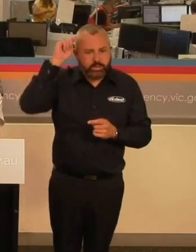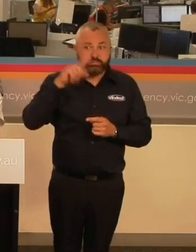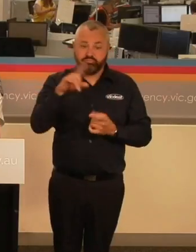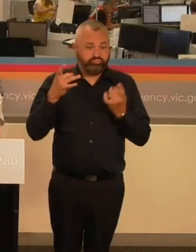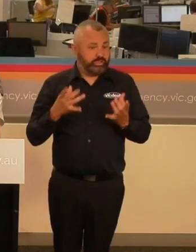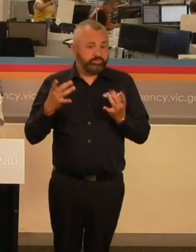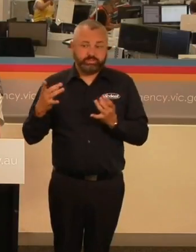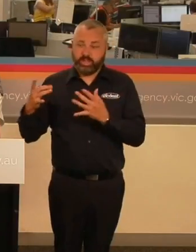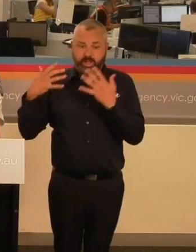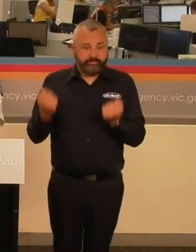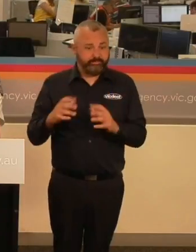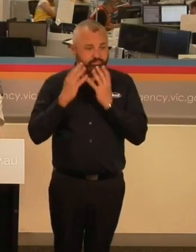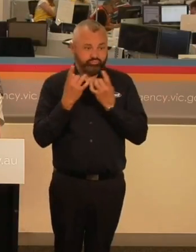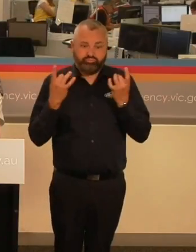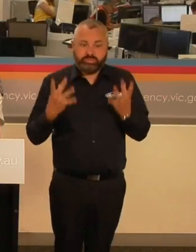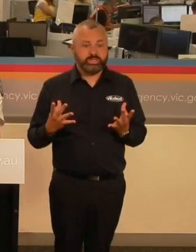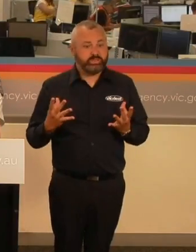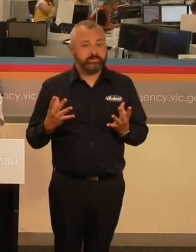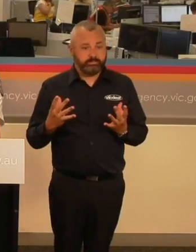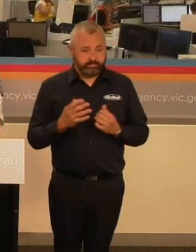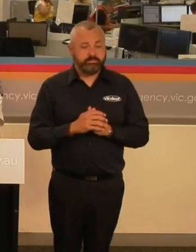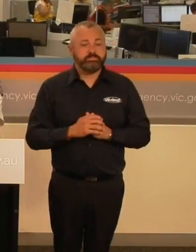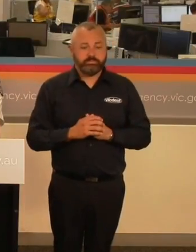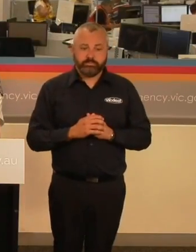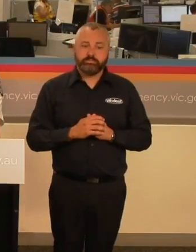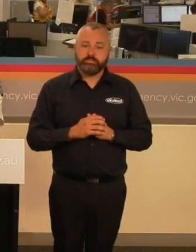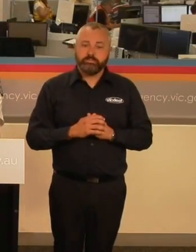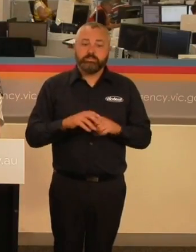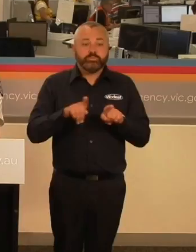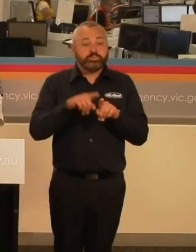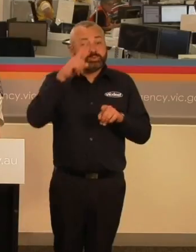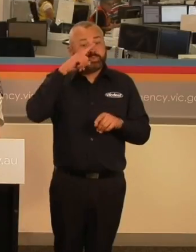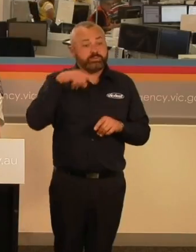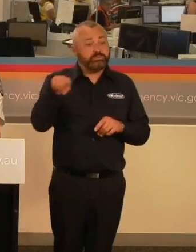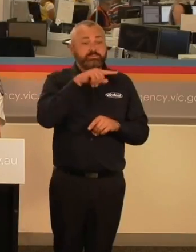people being rescued or supported in our beaches already on Thursday today and